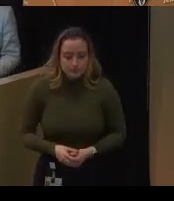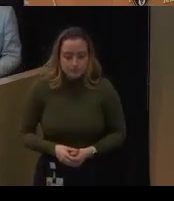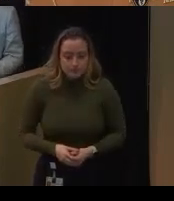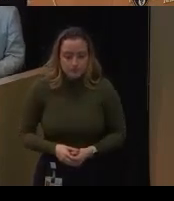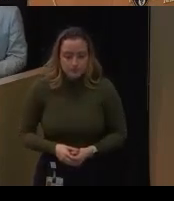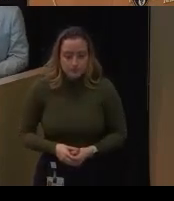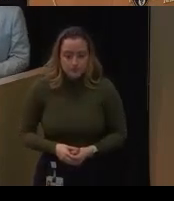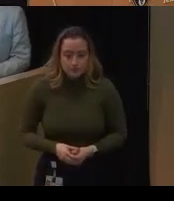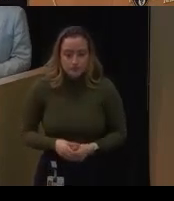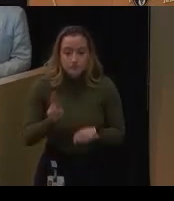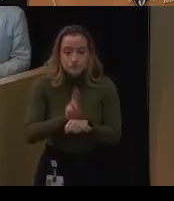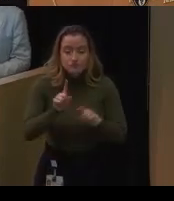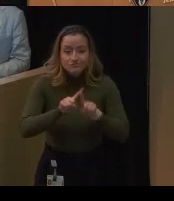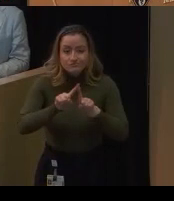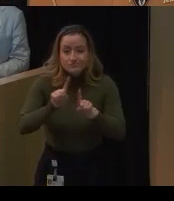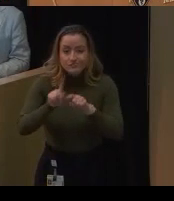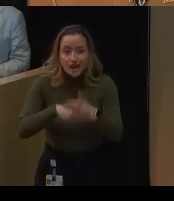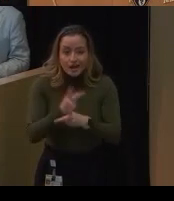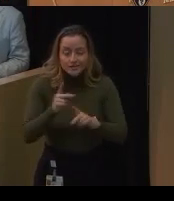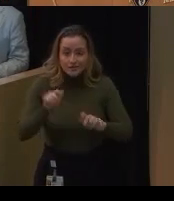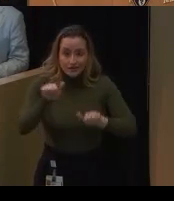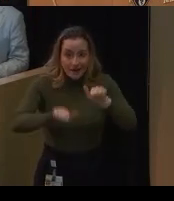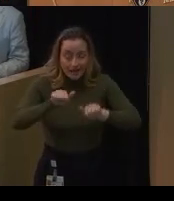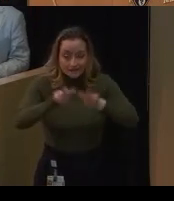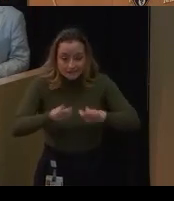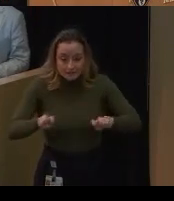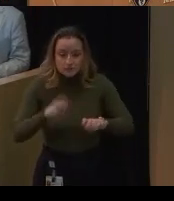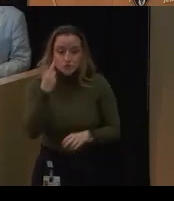like multivoxal pattern analysis we've shown that the representational content of these